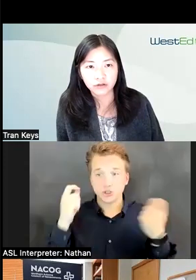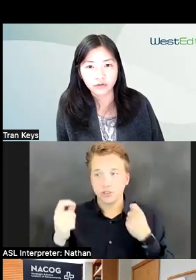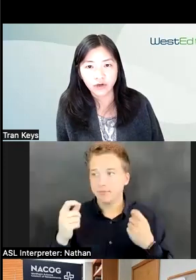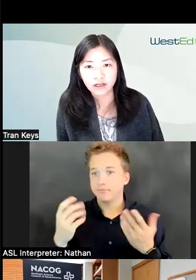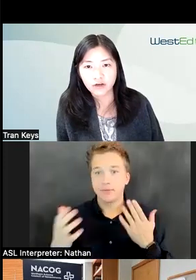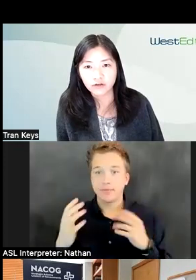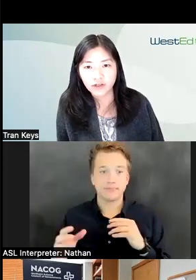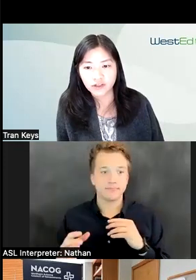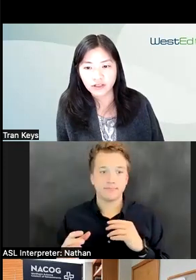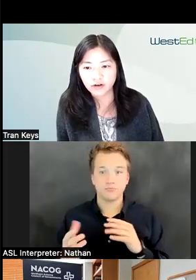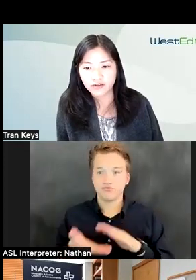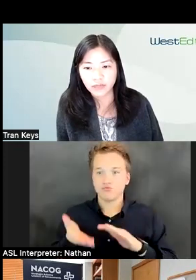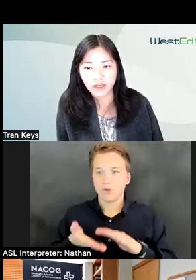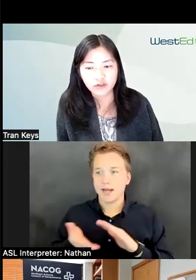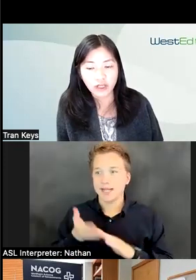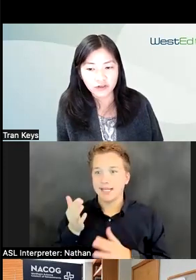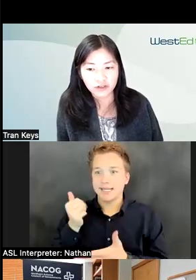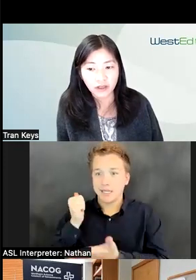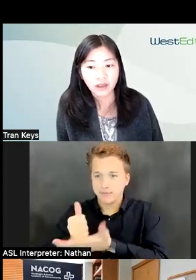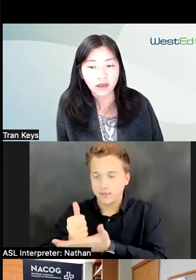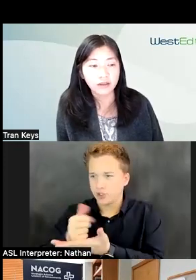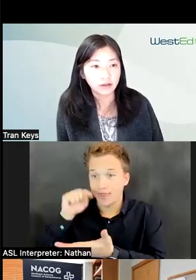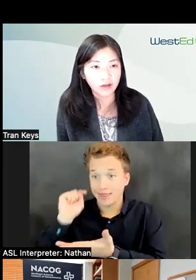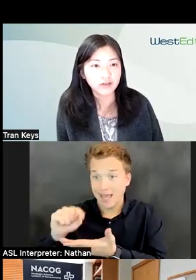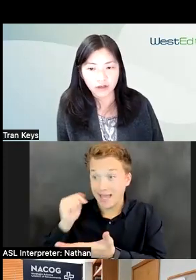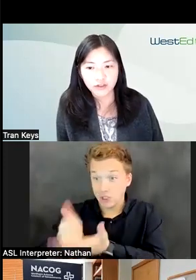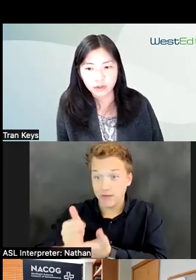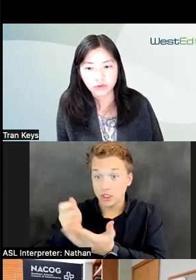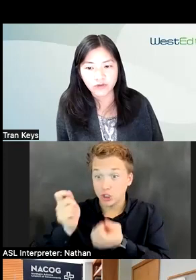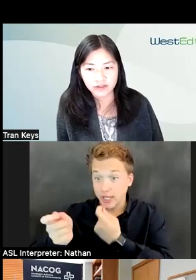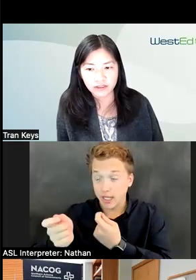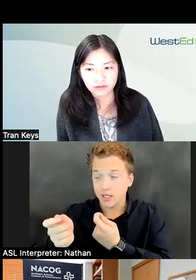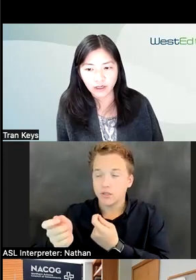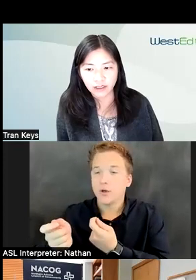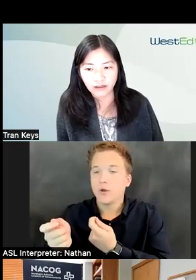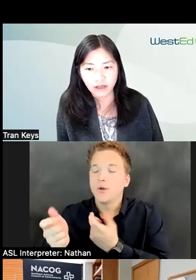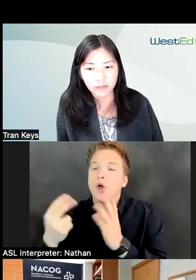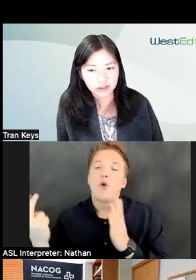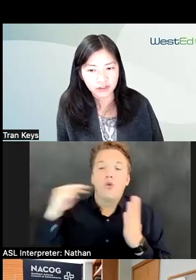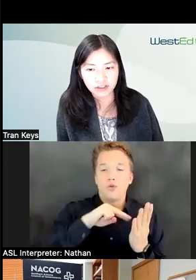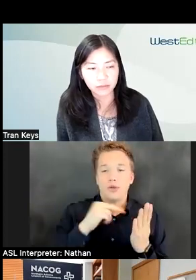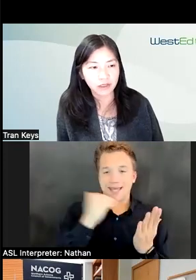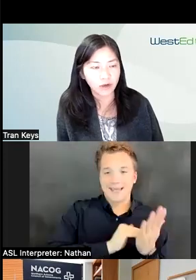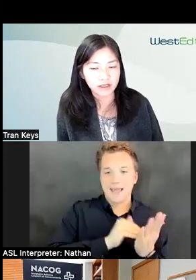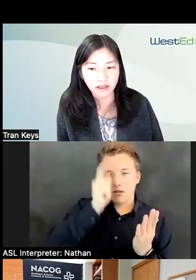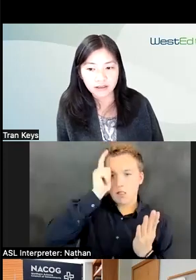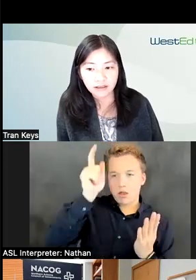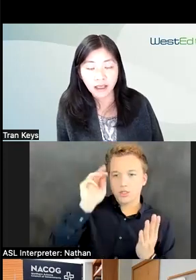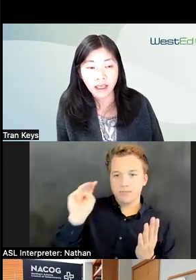an intervention, and there are some major changes—the logic model should be revisited, right? I mentioned it should not be a one-and-done.